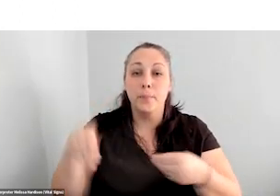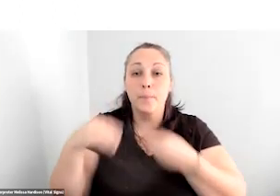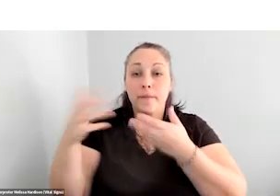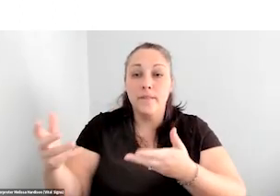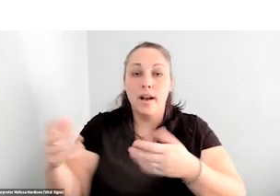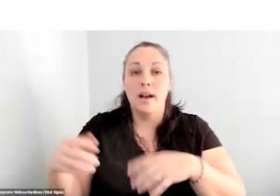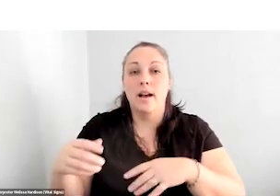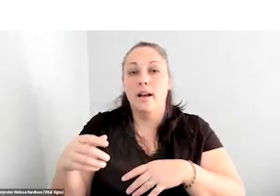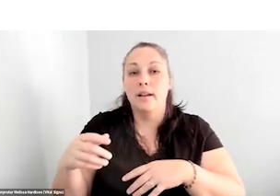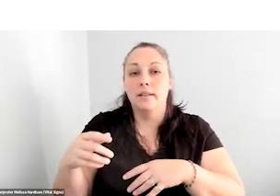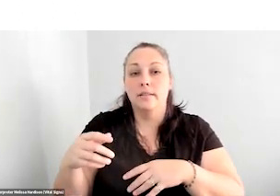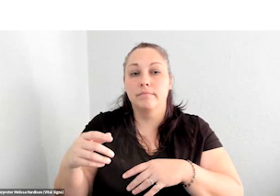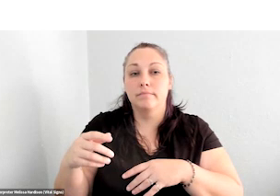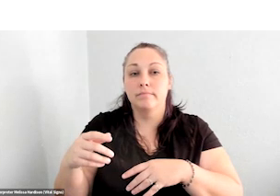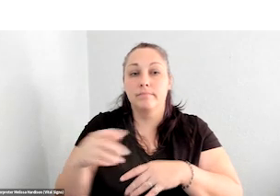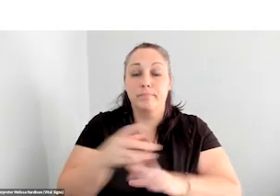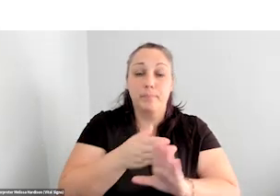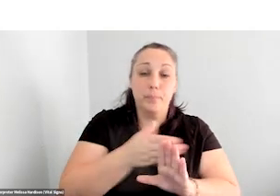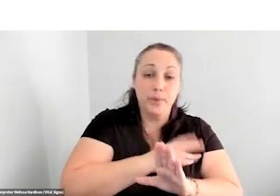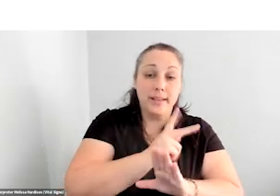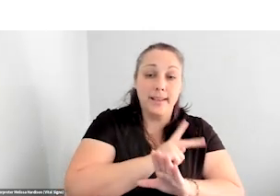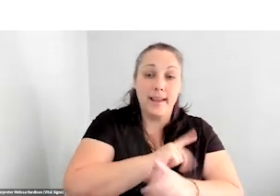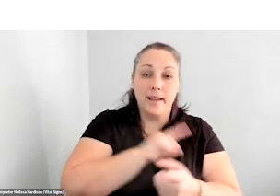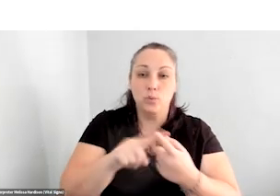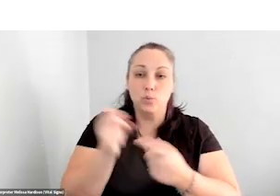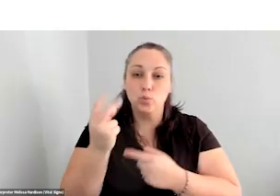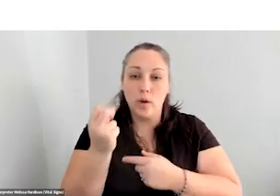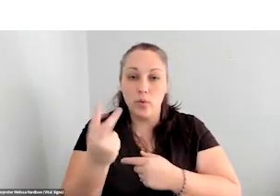with technology-rich learning experiences in formal and informal settings.